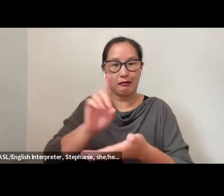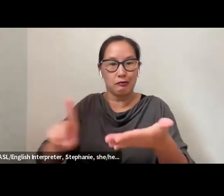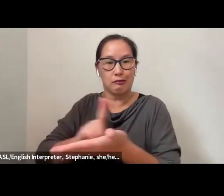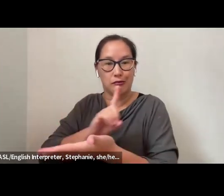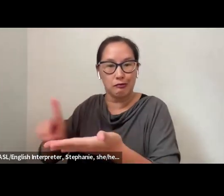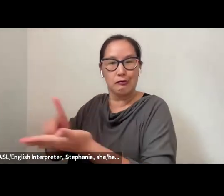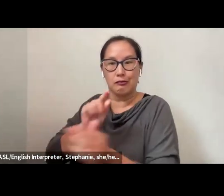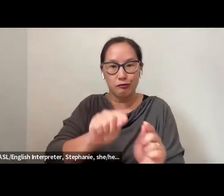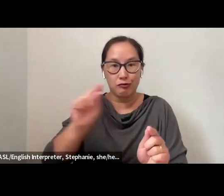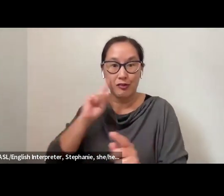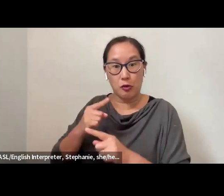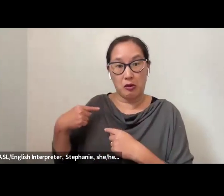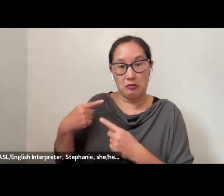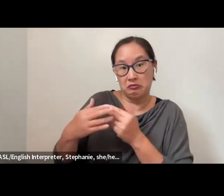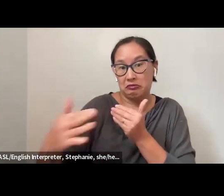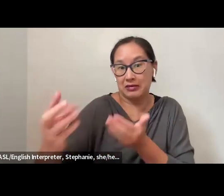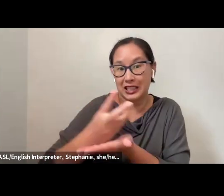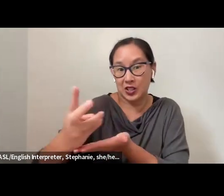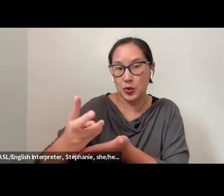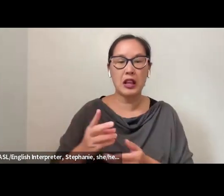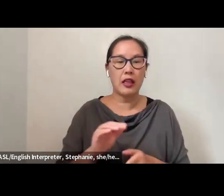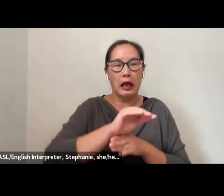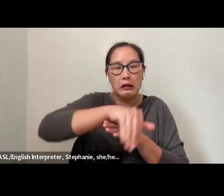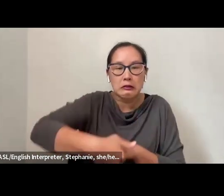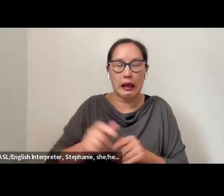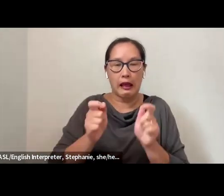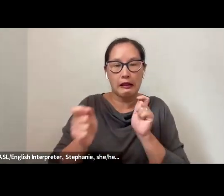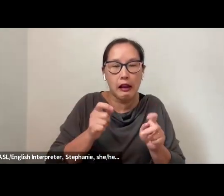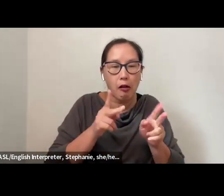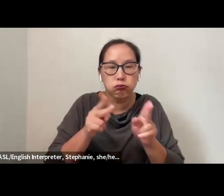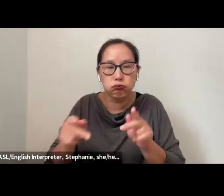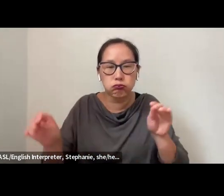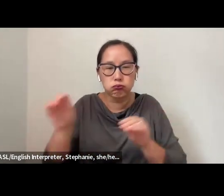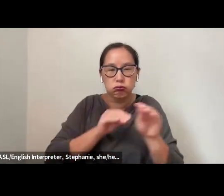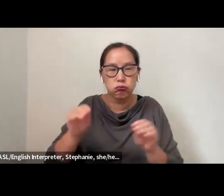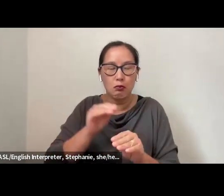Then late at night, I edited it into a film and put it out on YouTube.